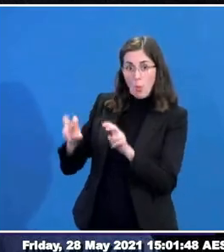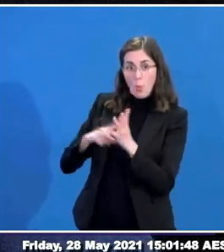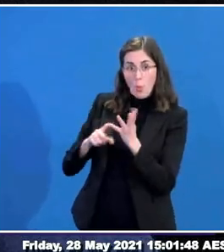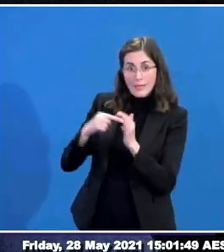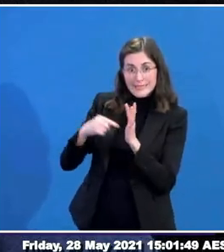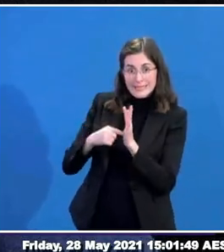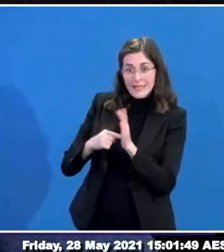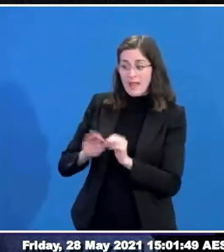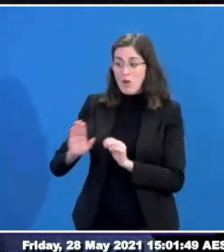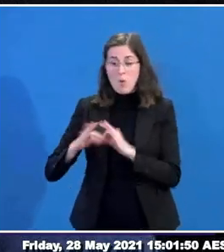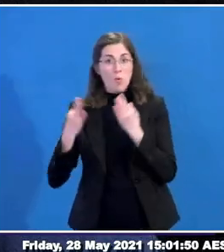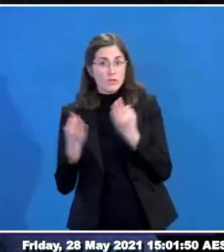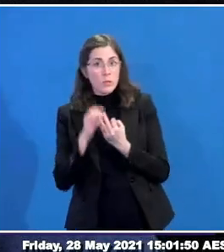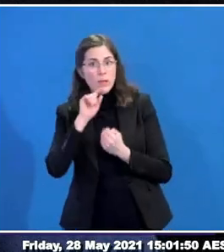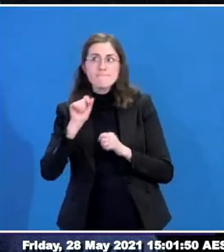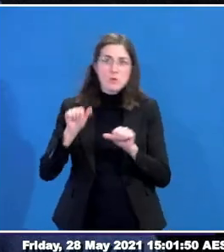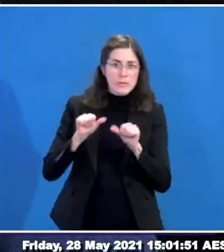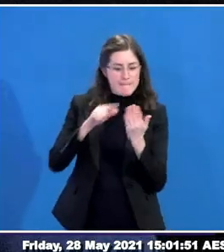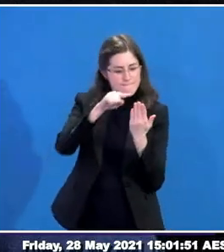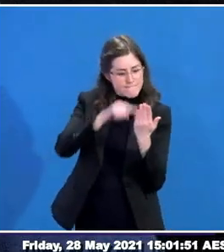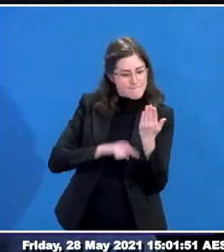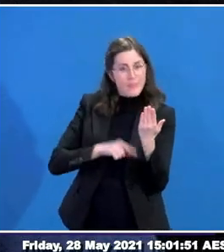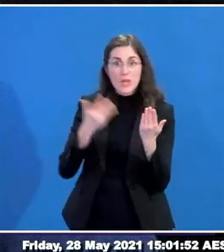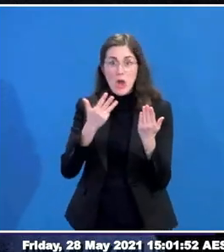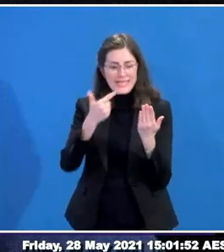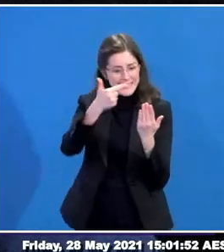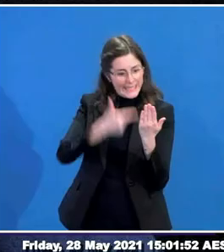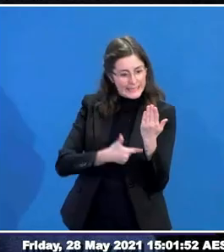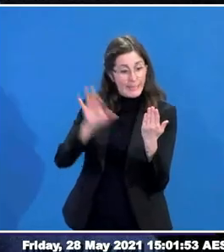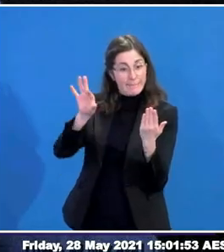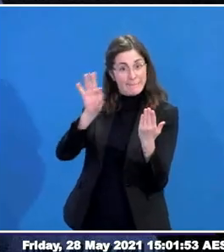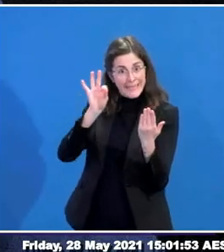you take that scope to one of the at the moment 19 audit bodies and get a